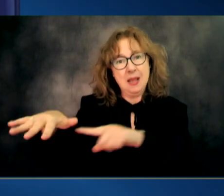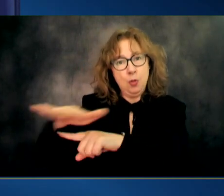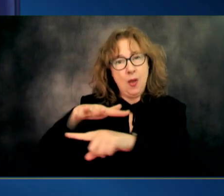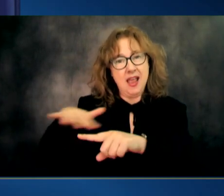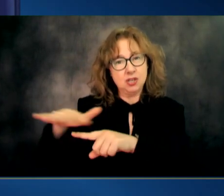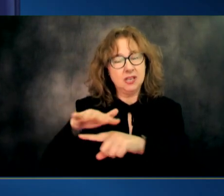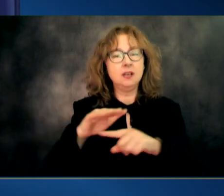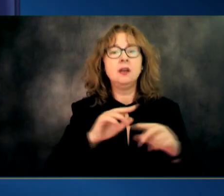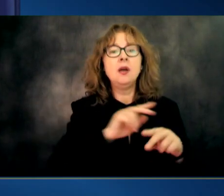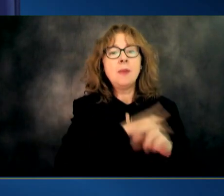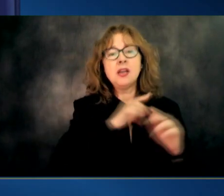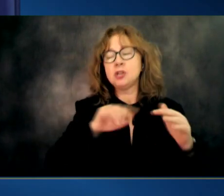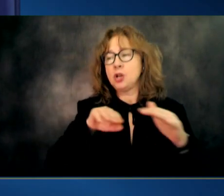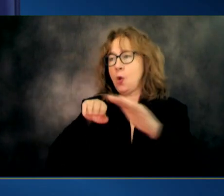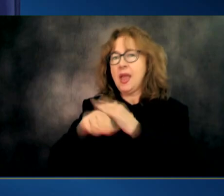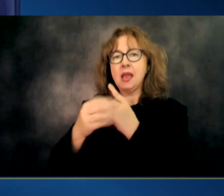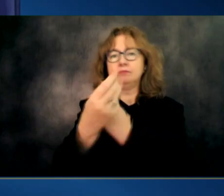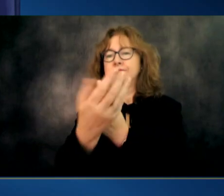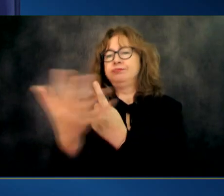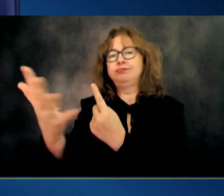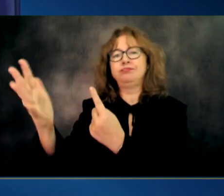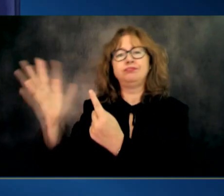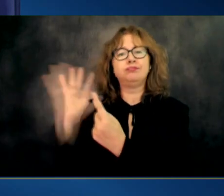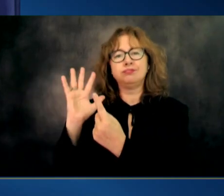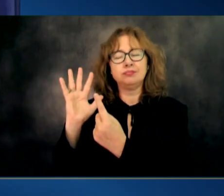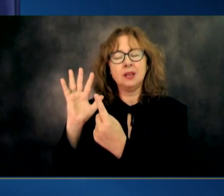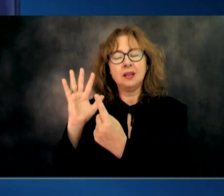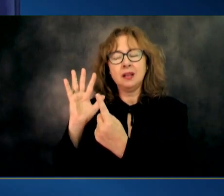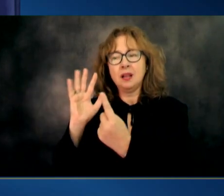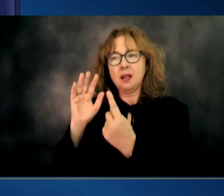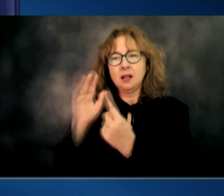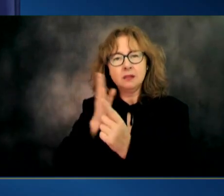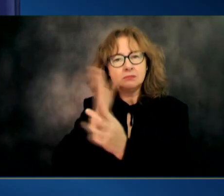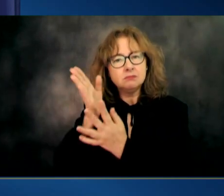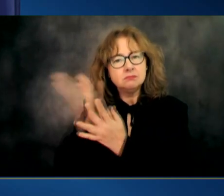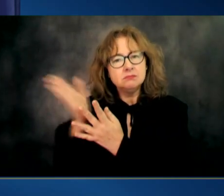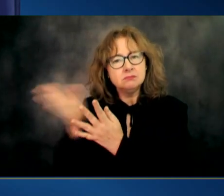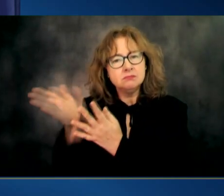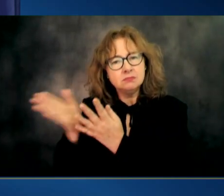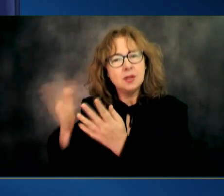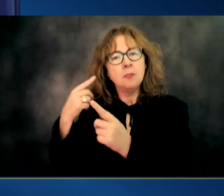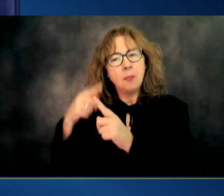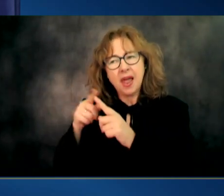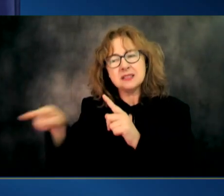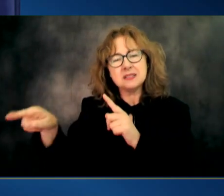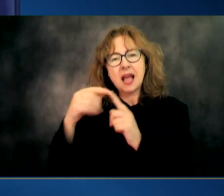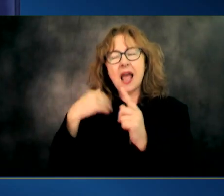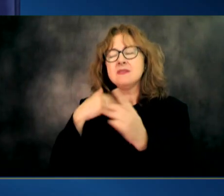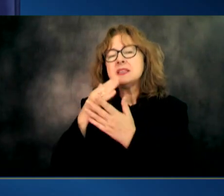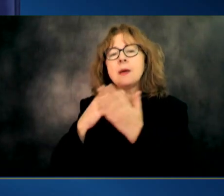make sure that all of those folks have at least a baseline or good understanding of what it means to